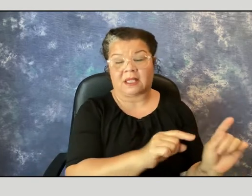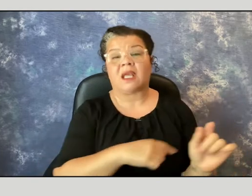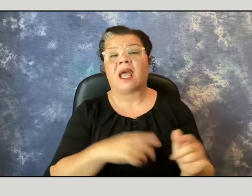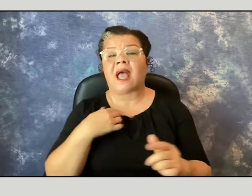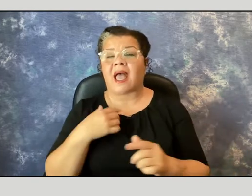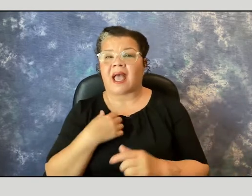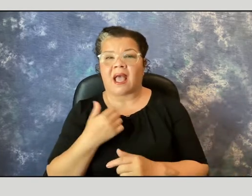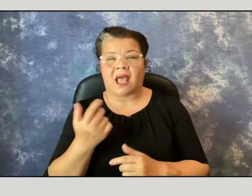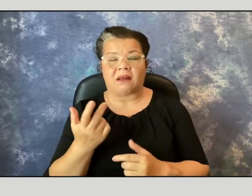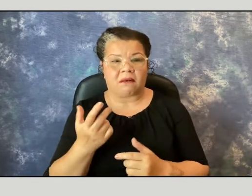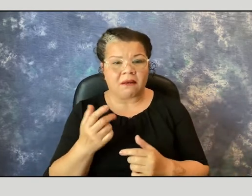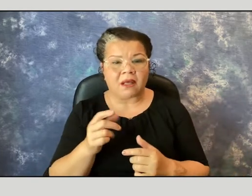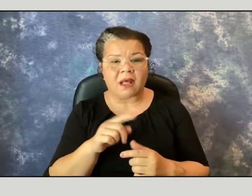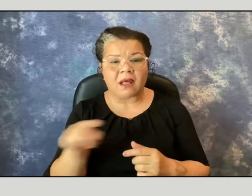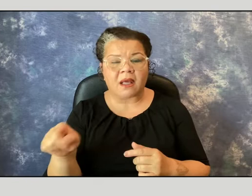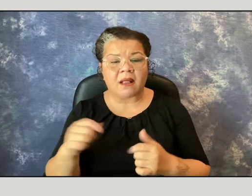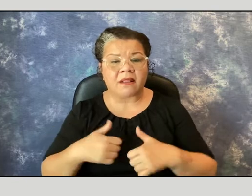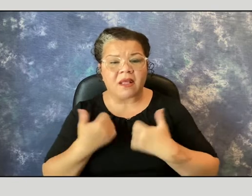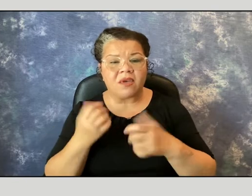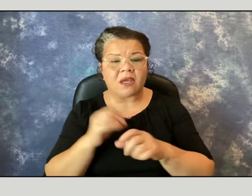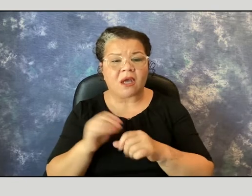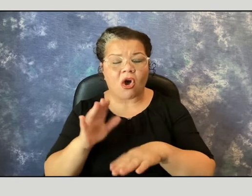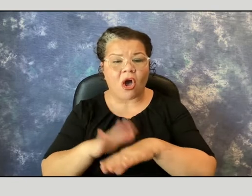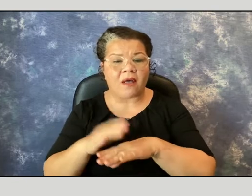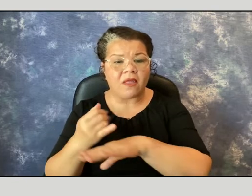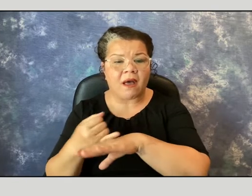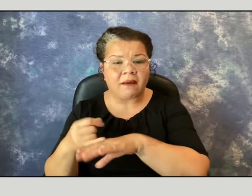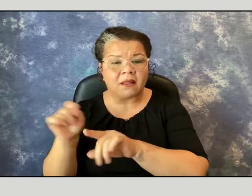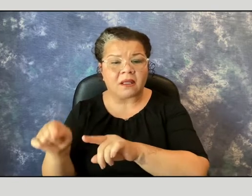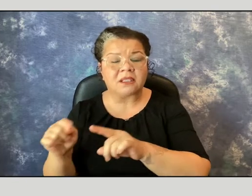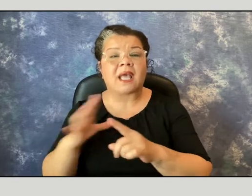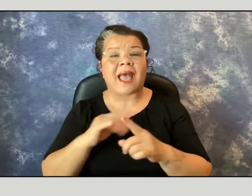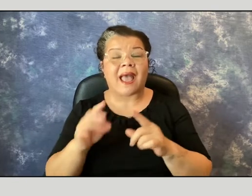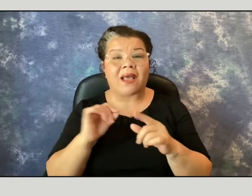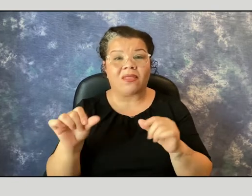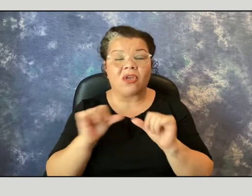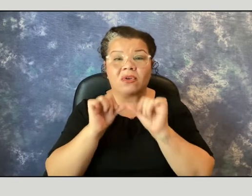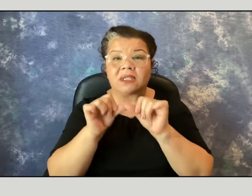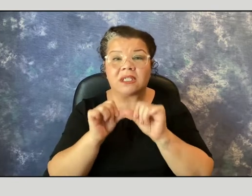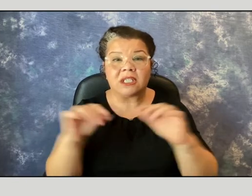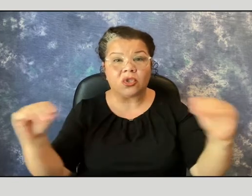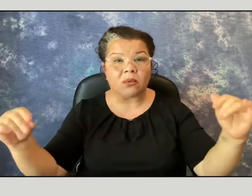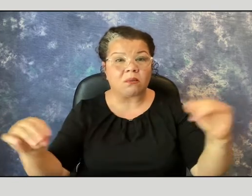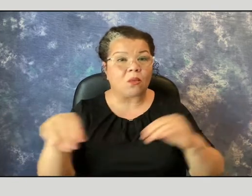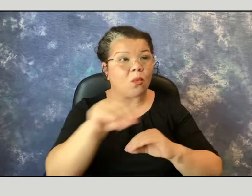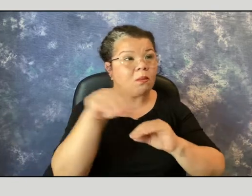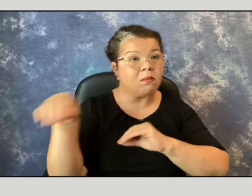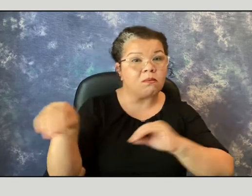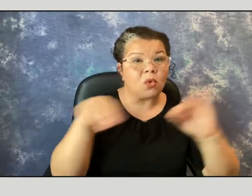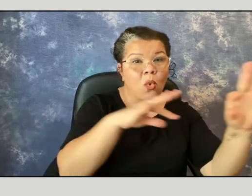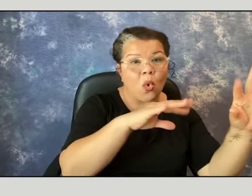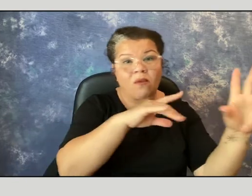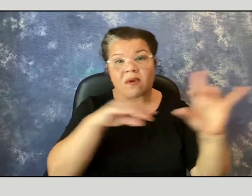many in continual motion and flow, and so we're very, very interested in